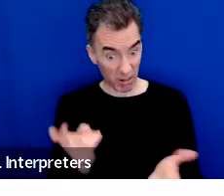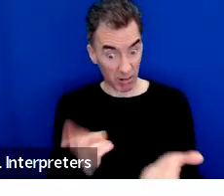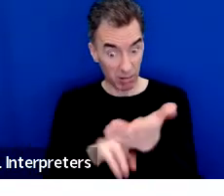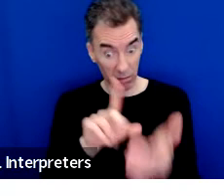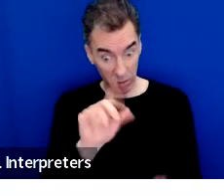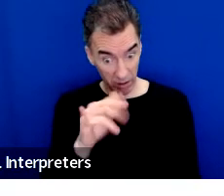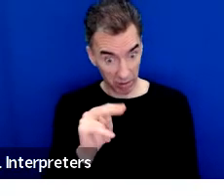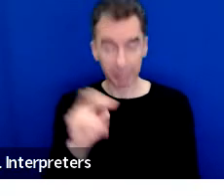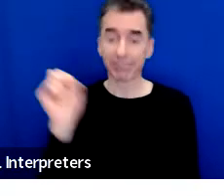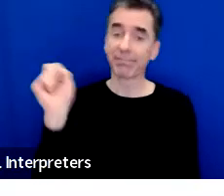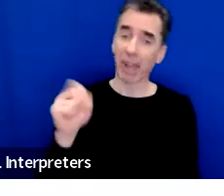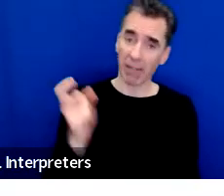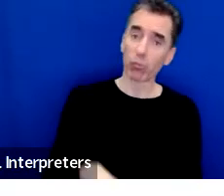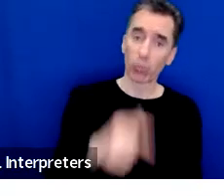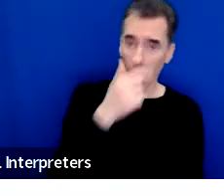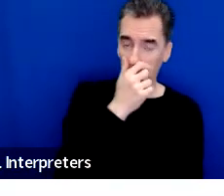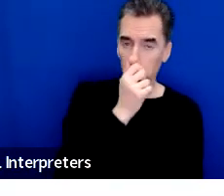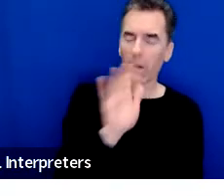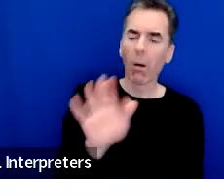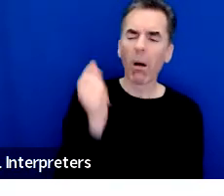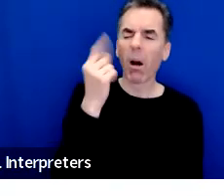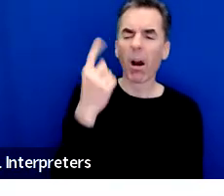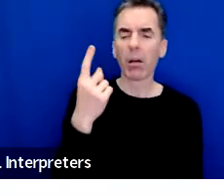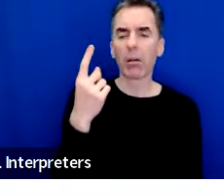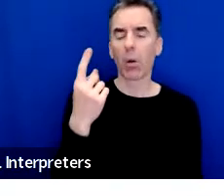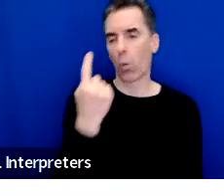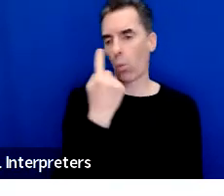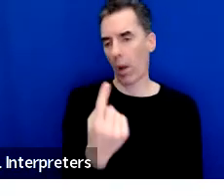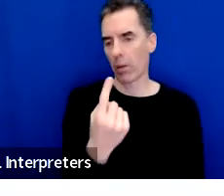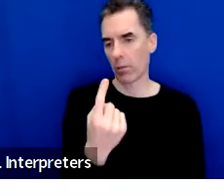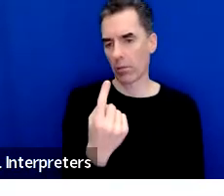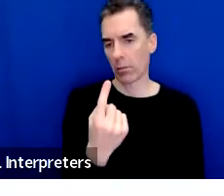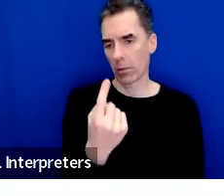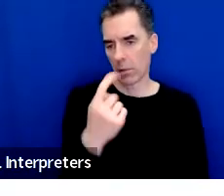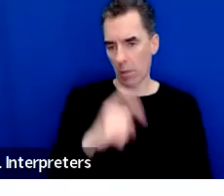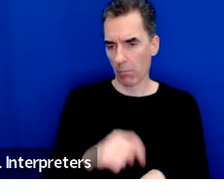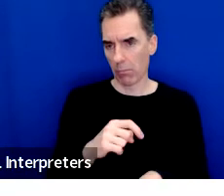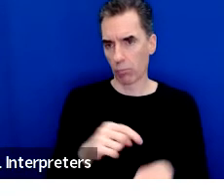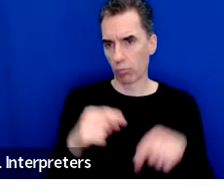Yes, they they should only have to do it once and during a session. And then and then